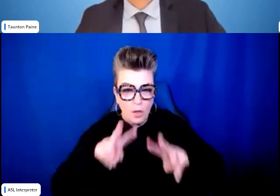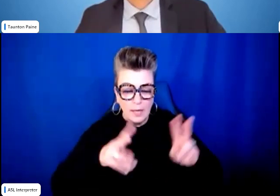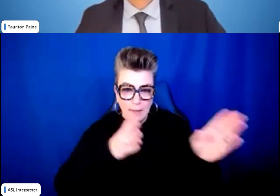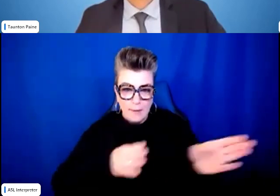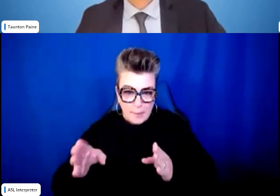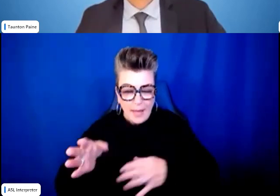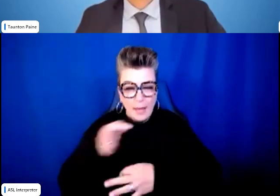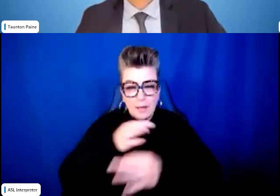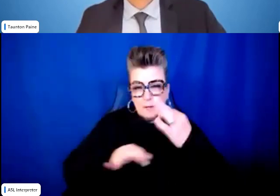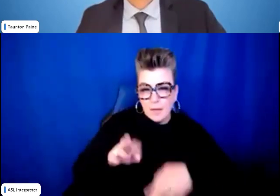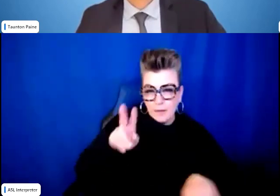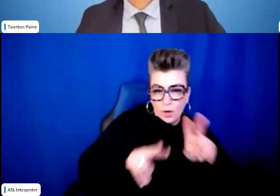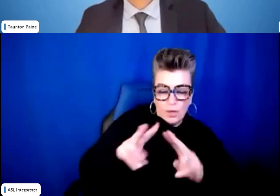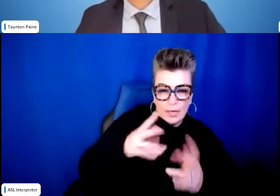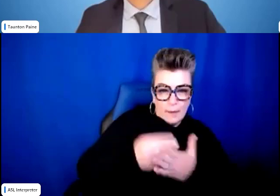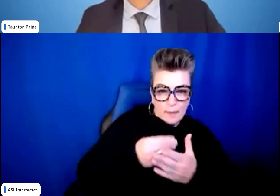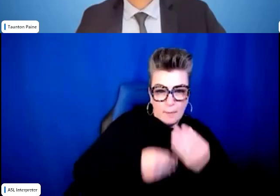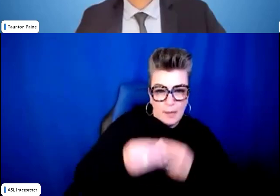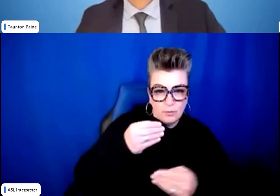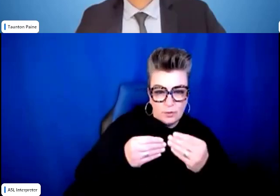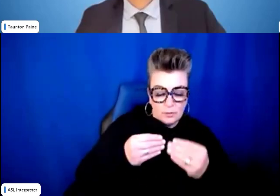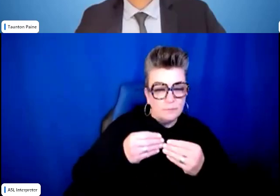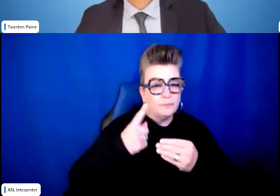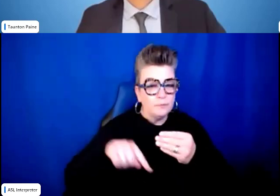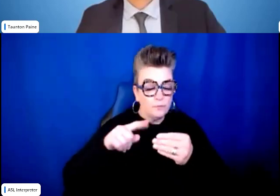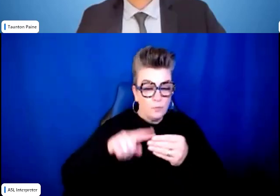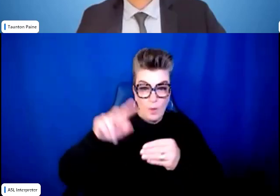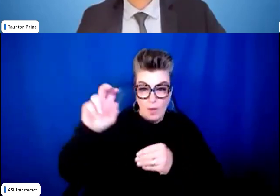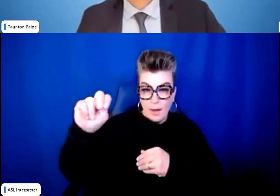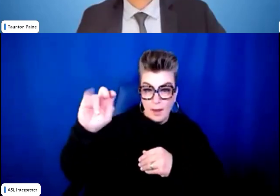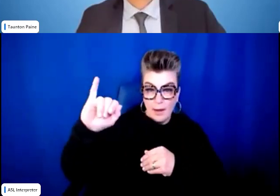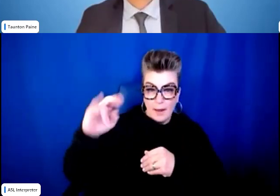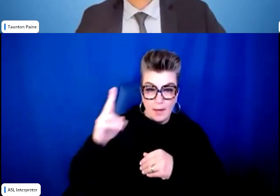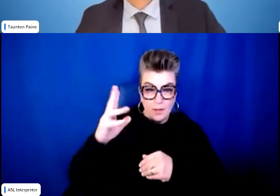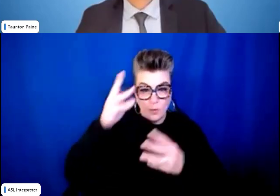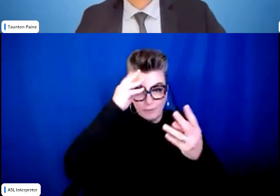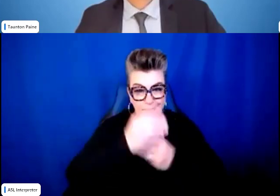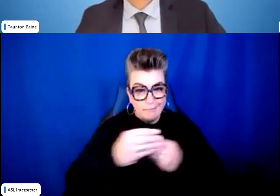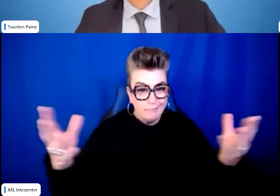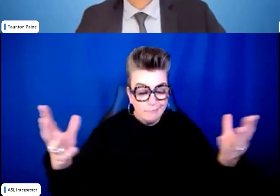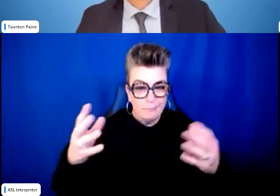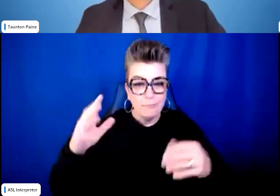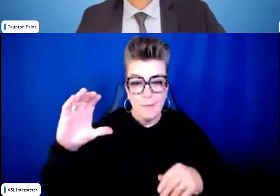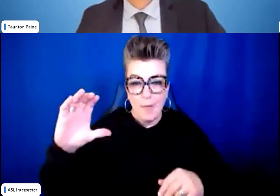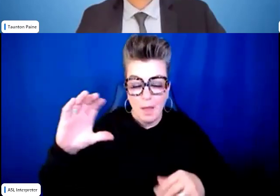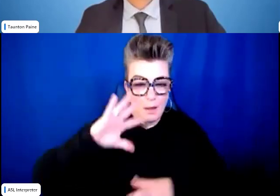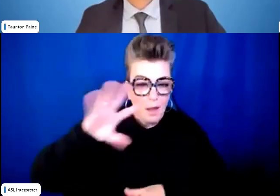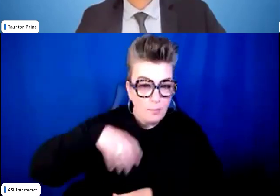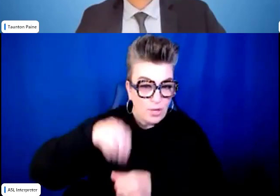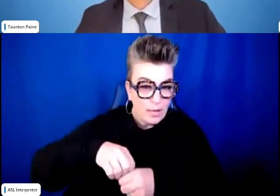And when, you know, NIH will be putting out comprehensive application instructions this fall,